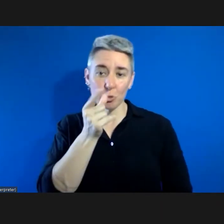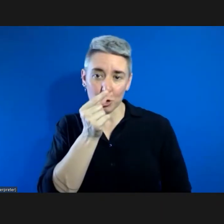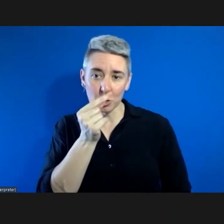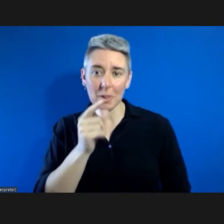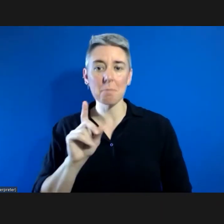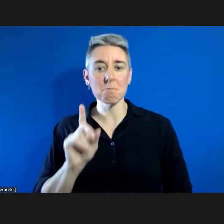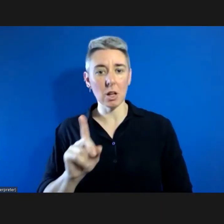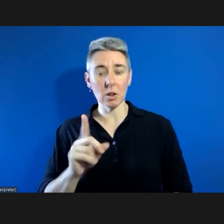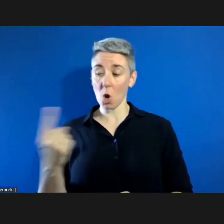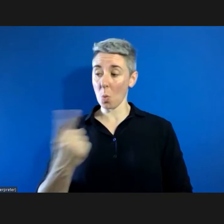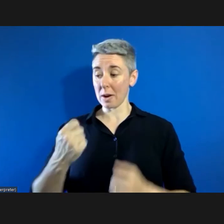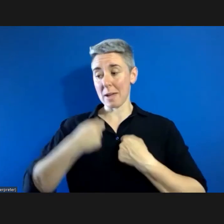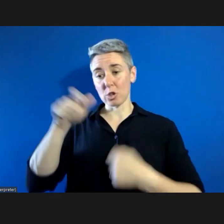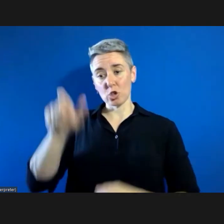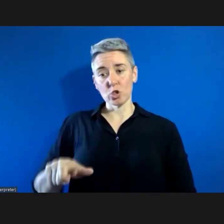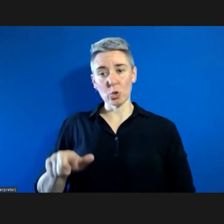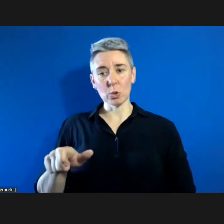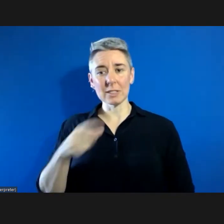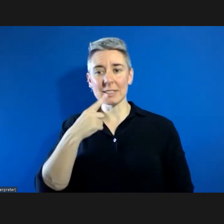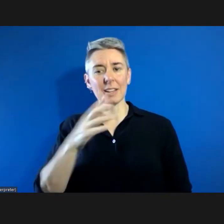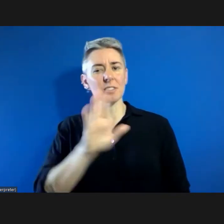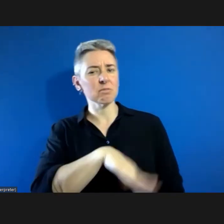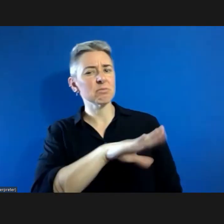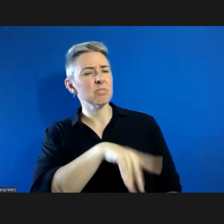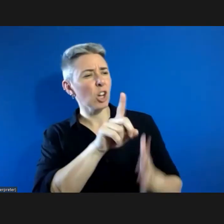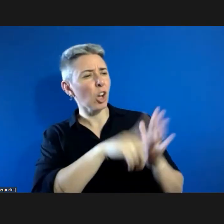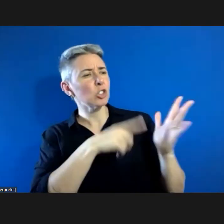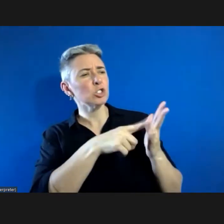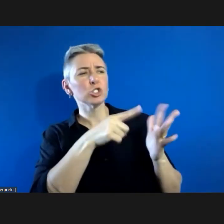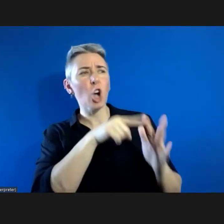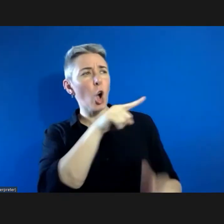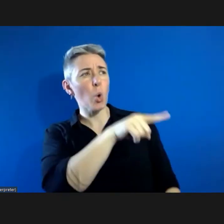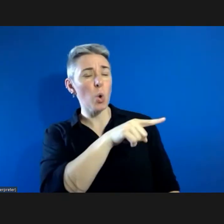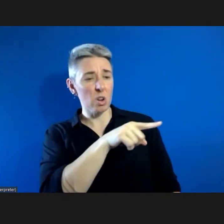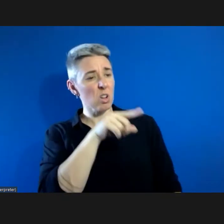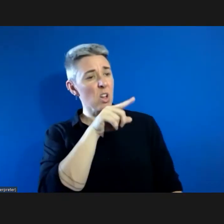one of our students once said to me, "Joe, you've got as much in common with most of the